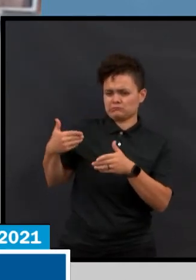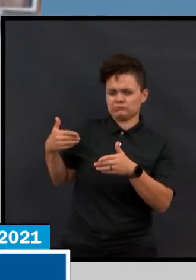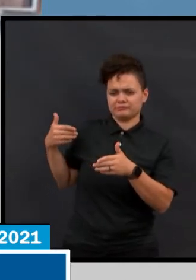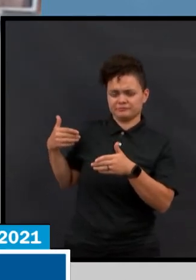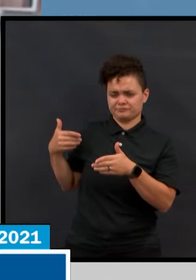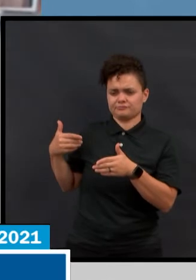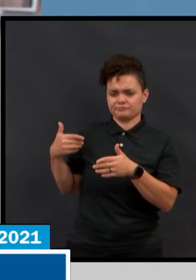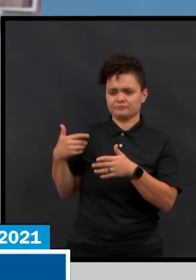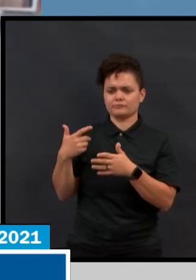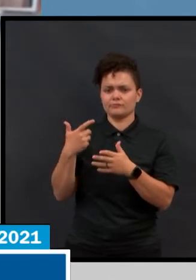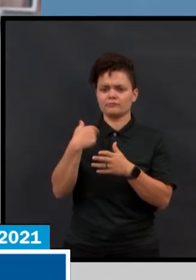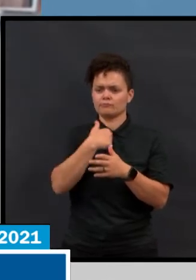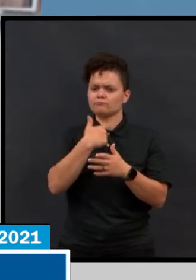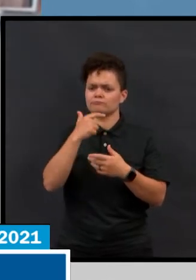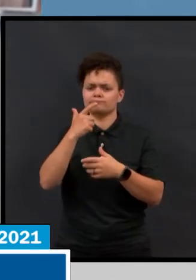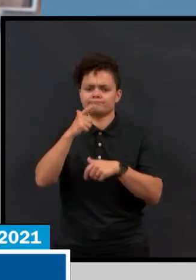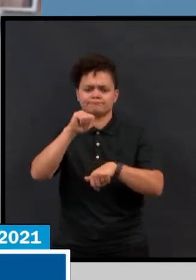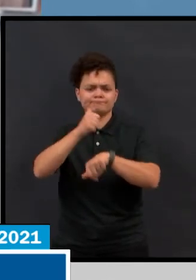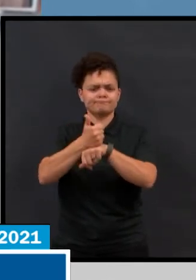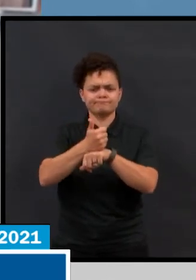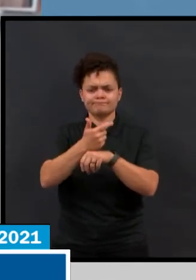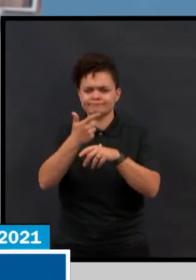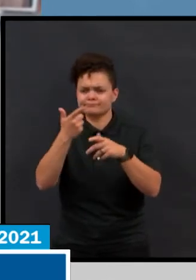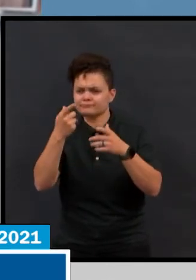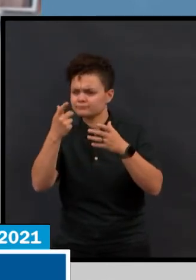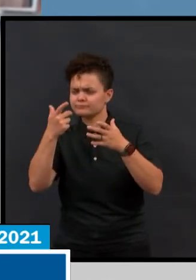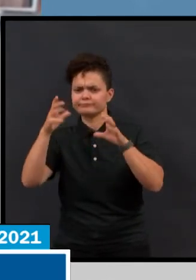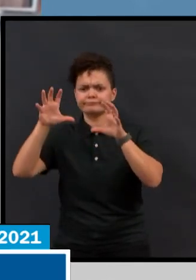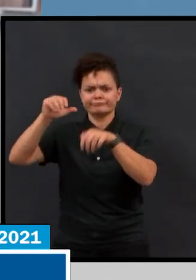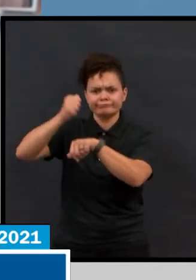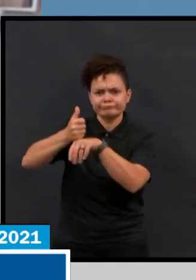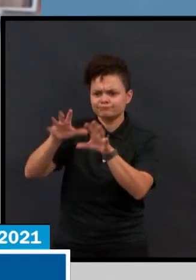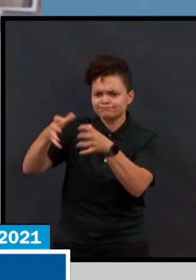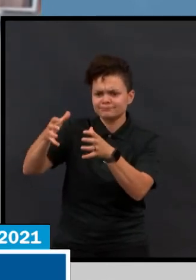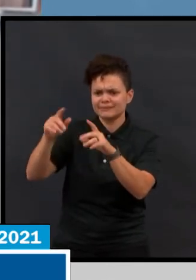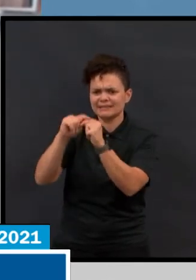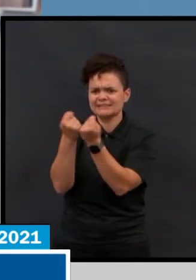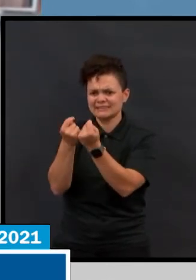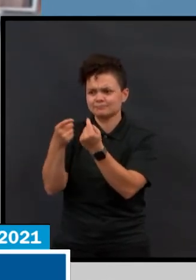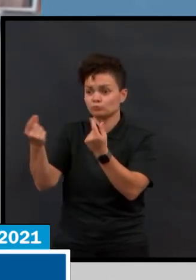out on foot and they go out on bikes in addition to cars and they contact community members and